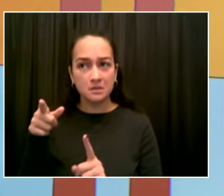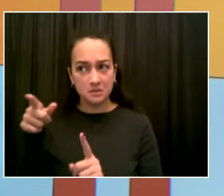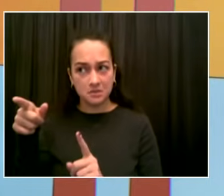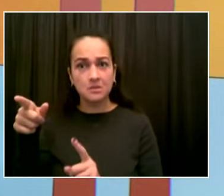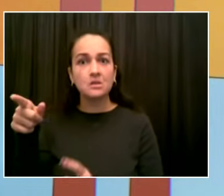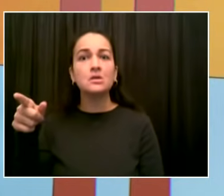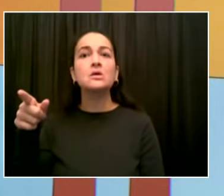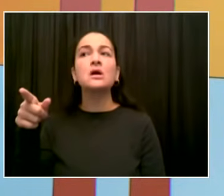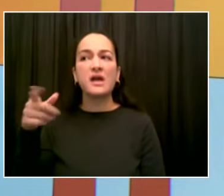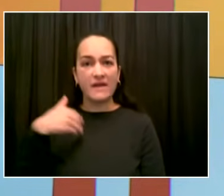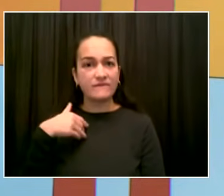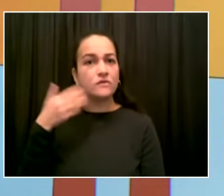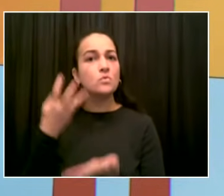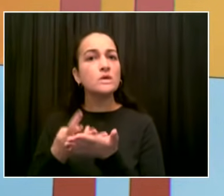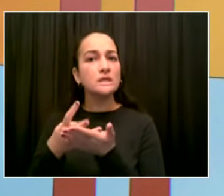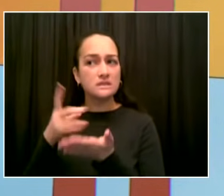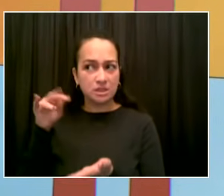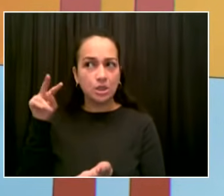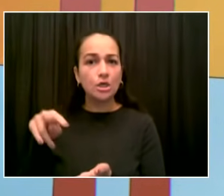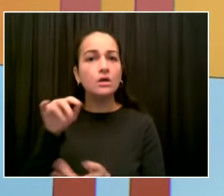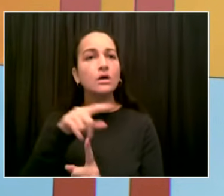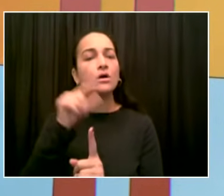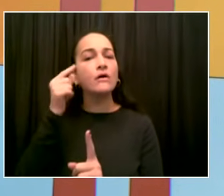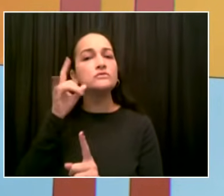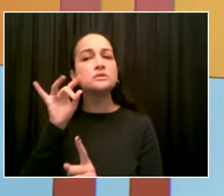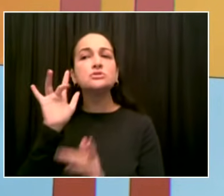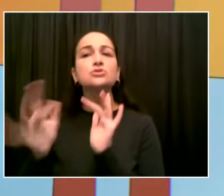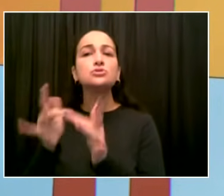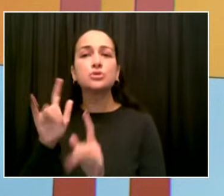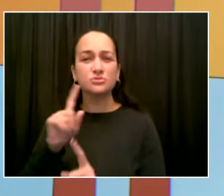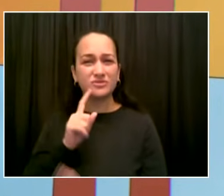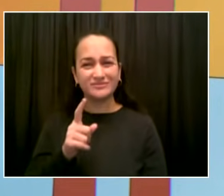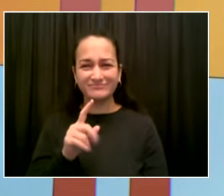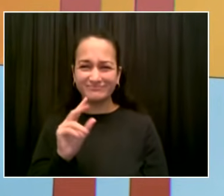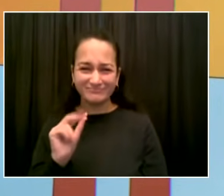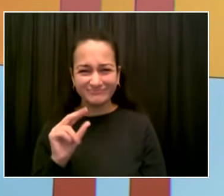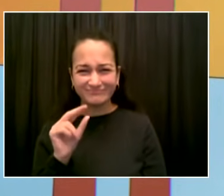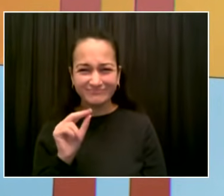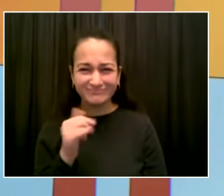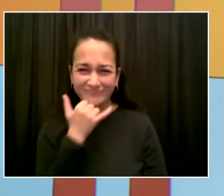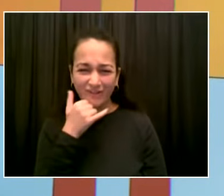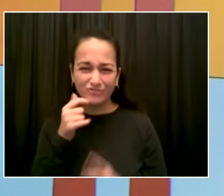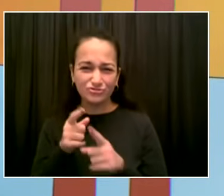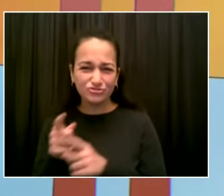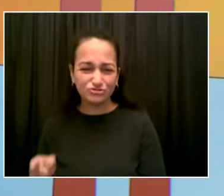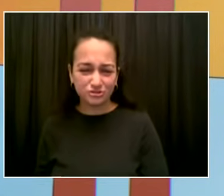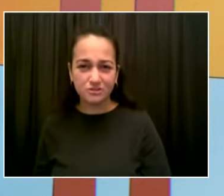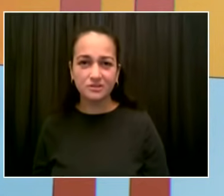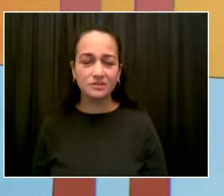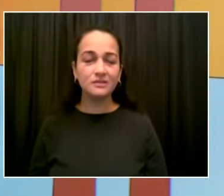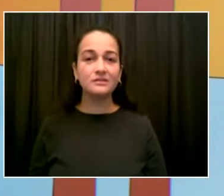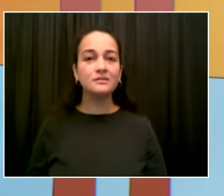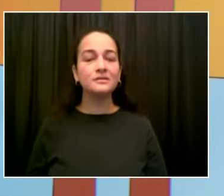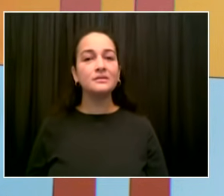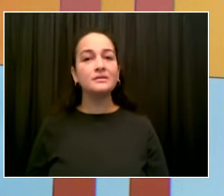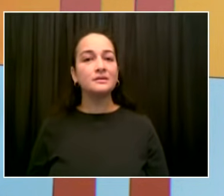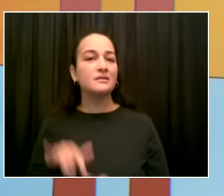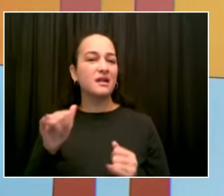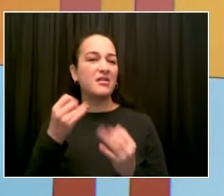SAID■ç THAT THEY WERE INVOLVED. WITNSES TAMPERING. I'M WONDERING IF YOU COULD ADDRESS THIS. IT'S NO LONGER